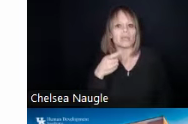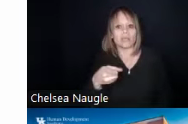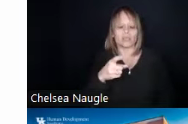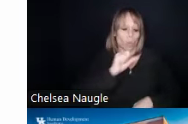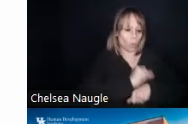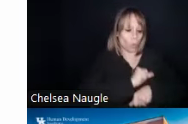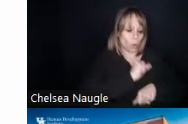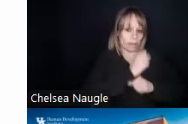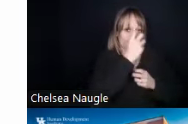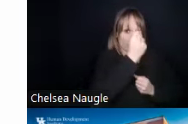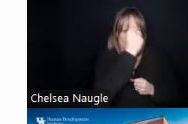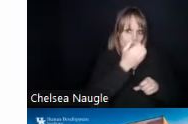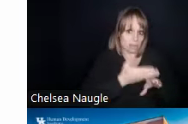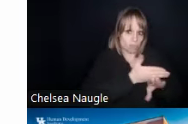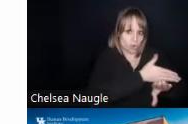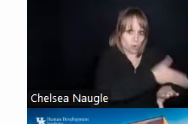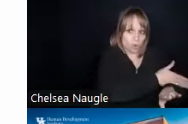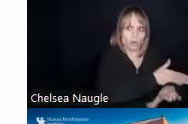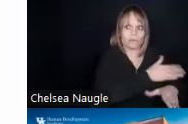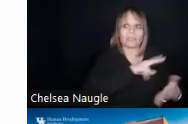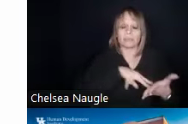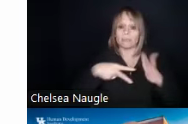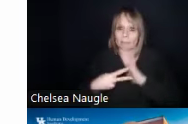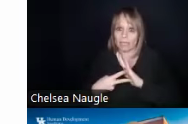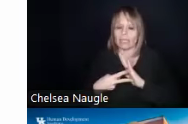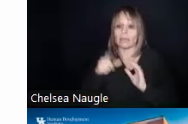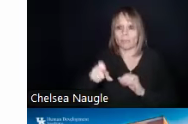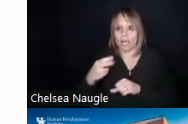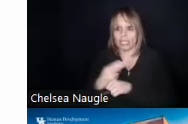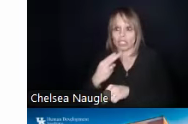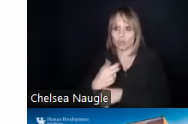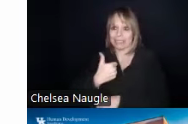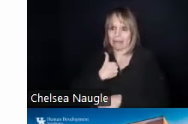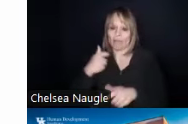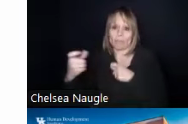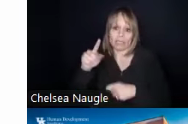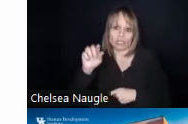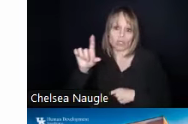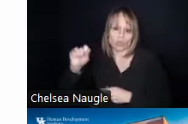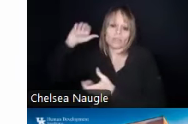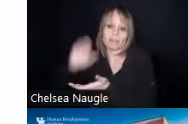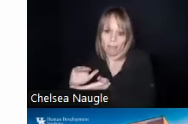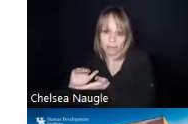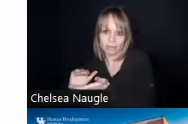improves, one needs to call on self-management tools less because they're already inherently there um you